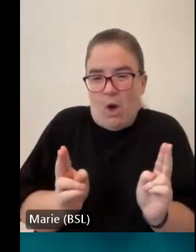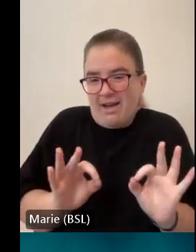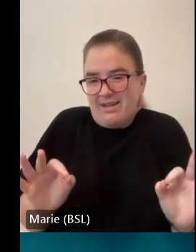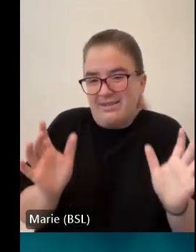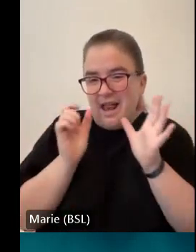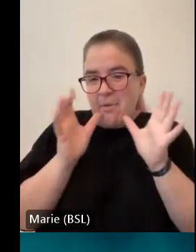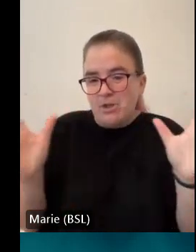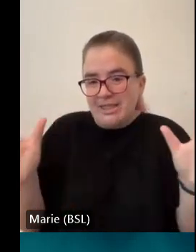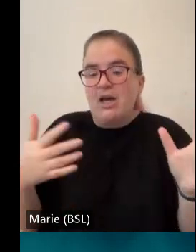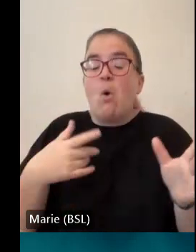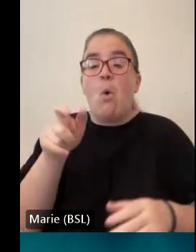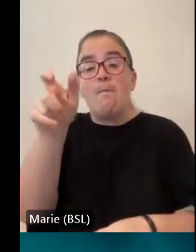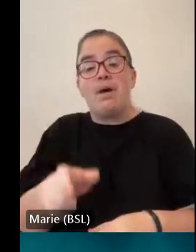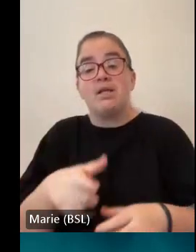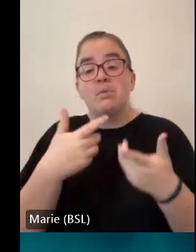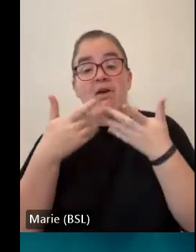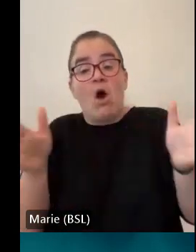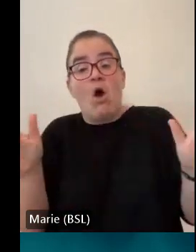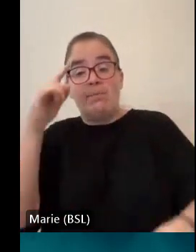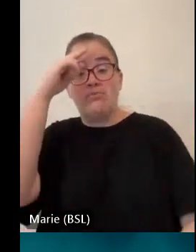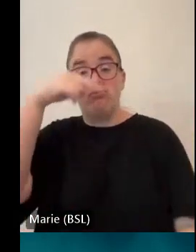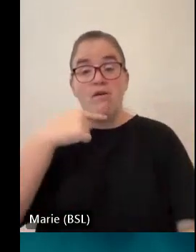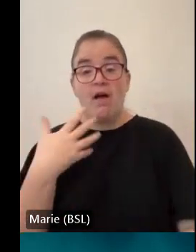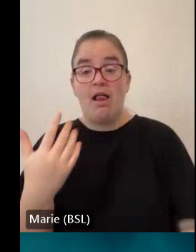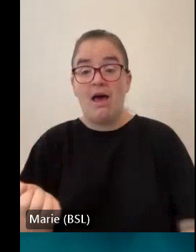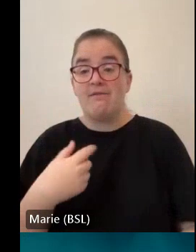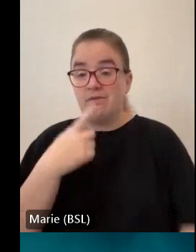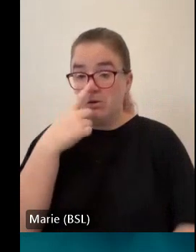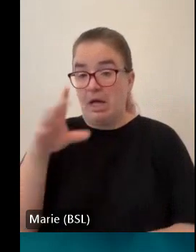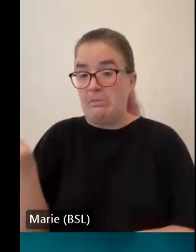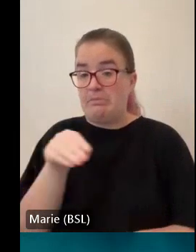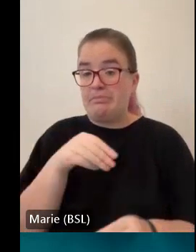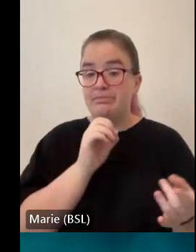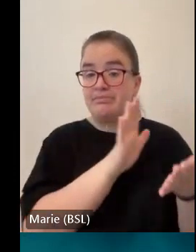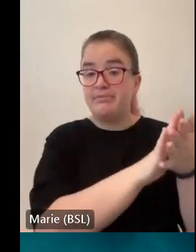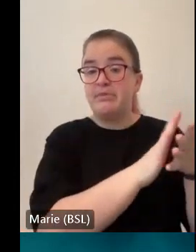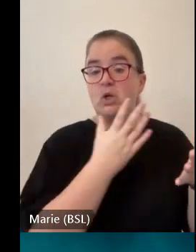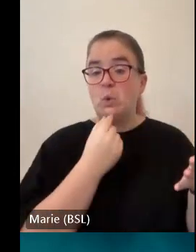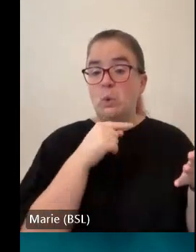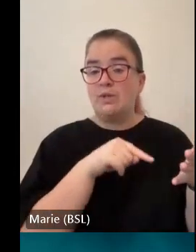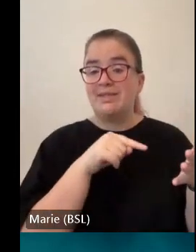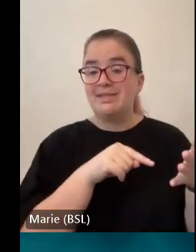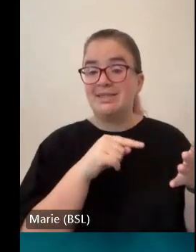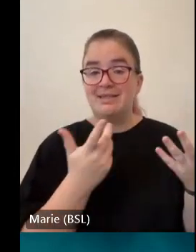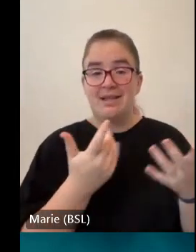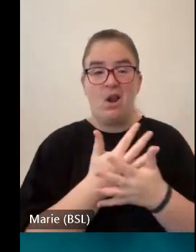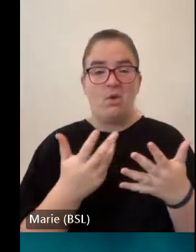celebrity or just somebody with an open profile online. So there's just some accessible images and things.